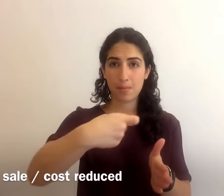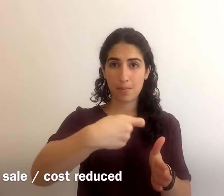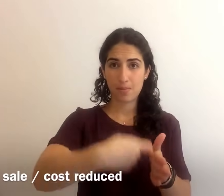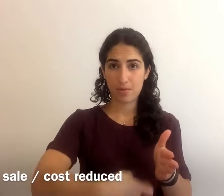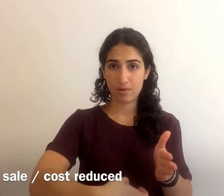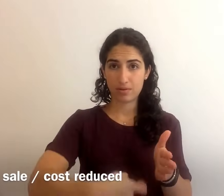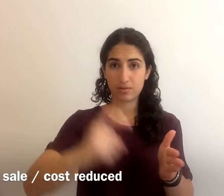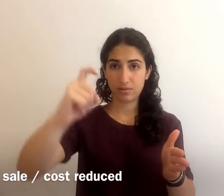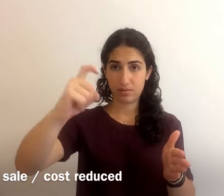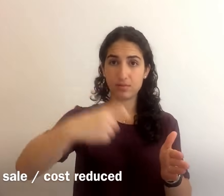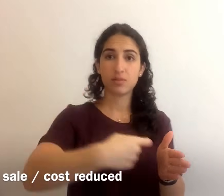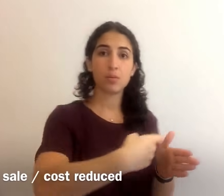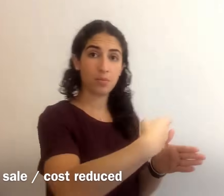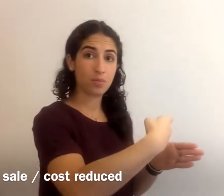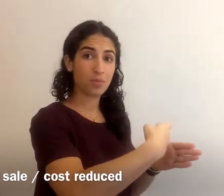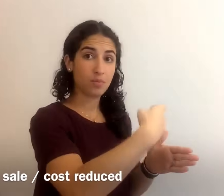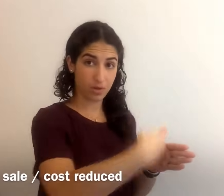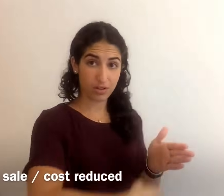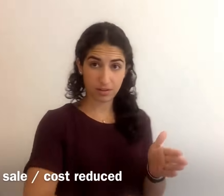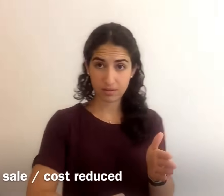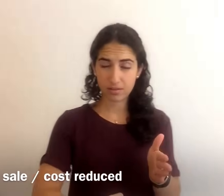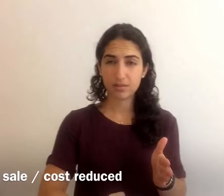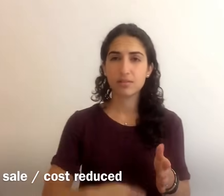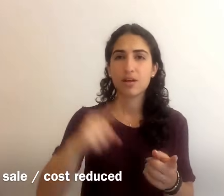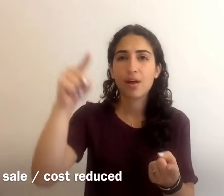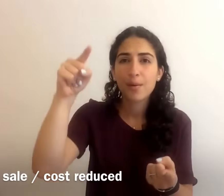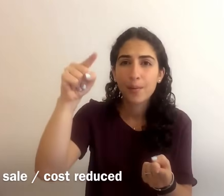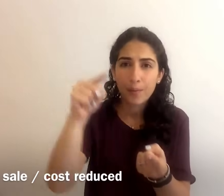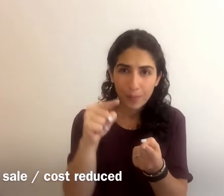discount -- so it's like the price decreasing: "price reduced"